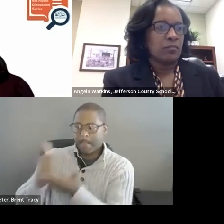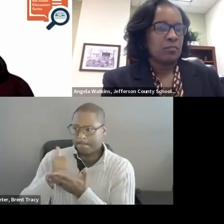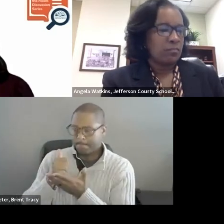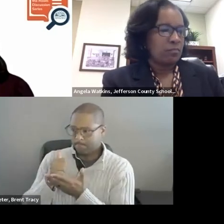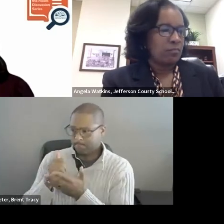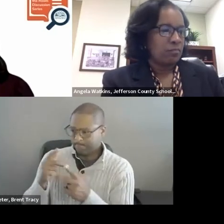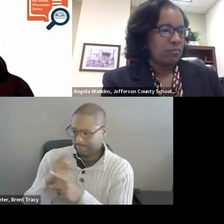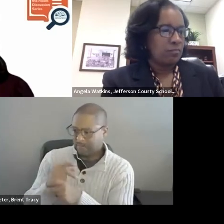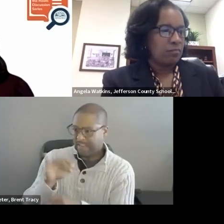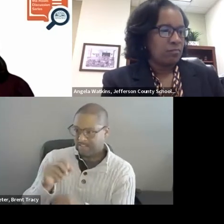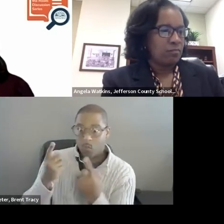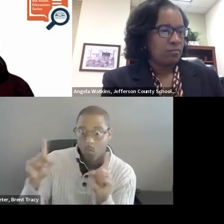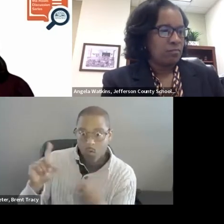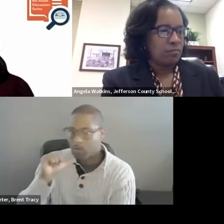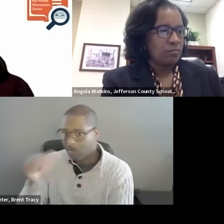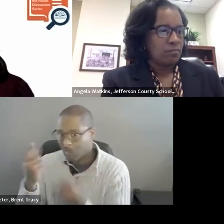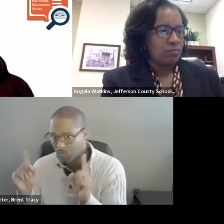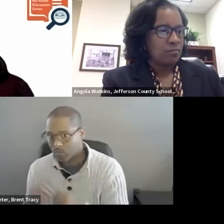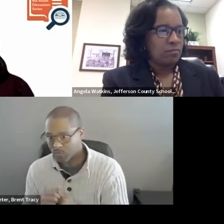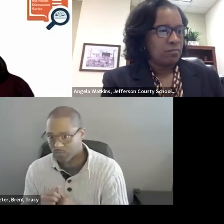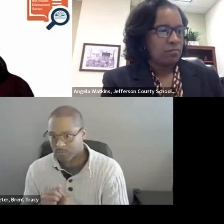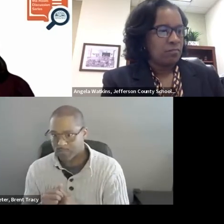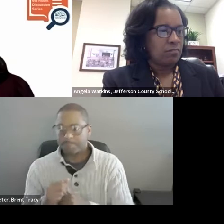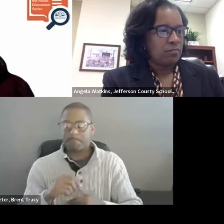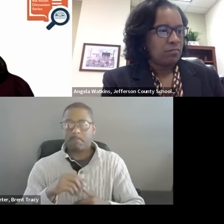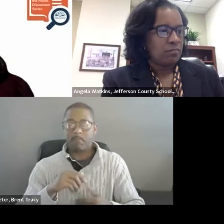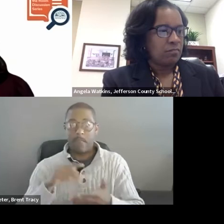When I worked on a study of instructional coaching, thank goodness